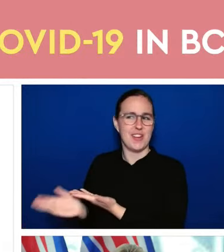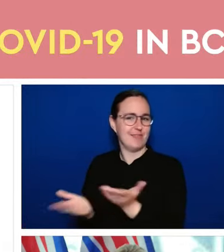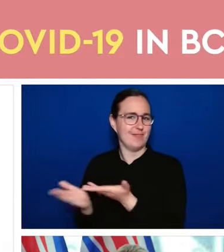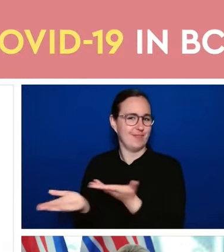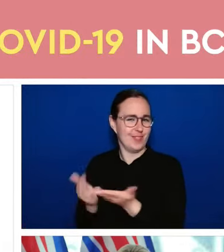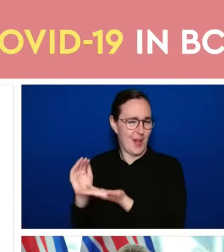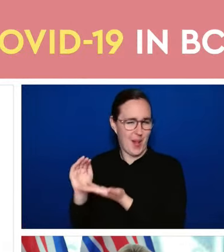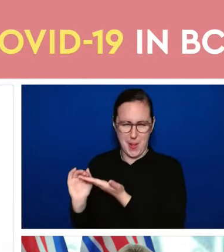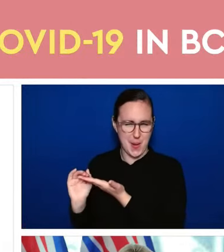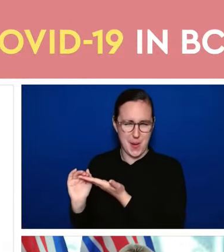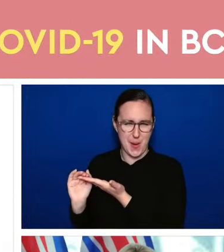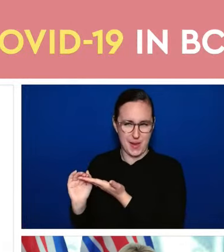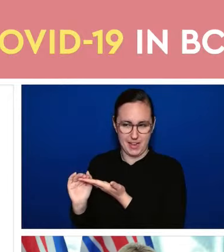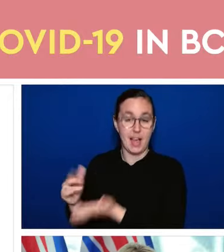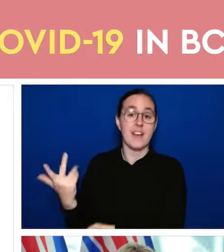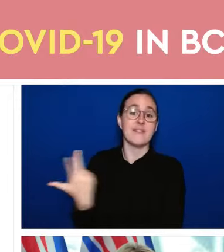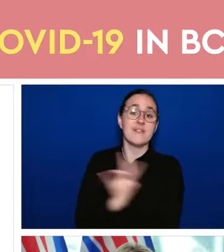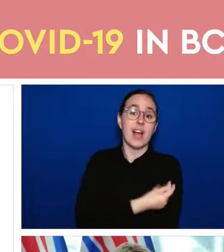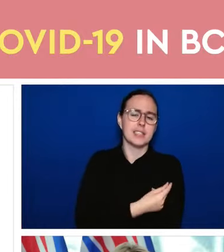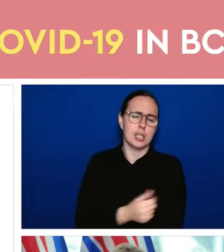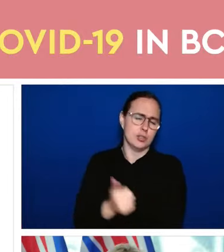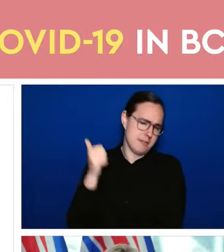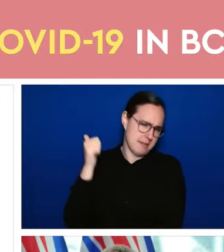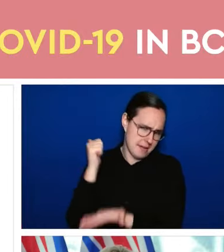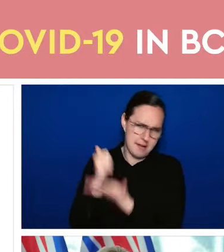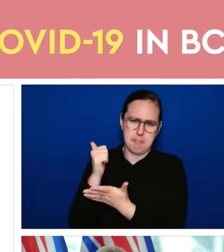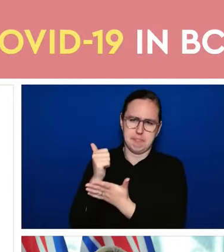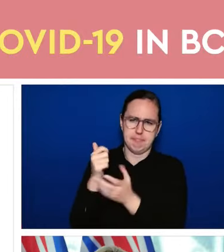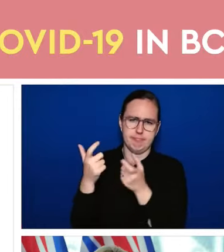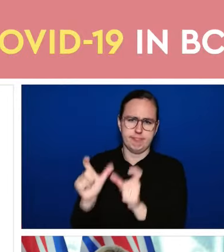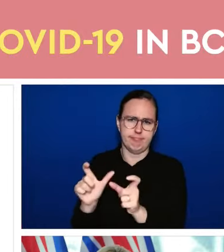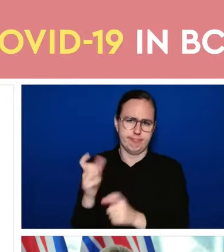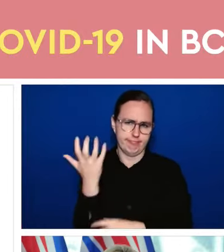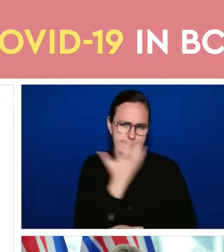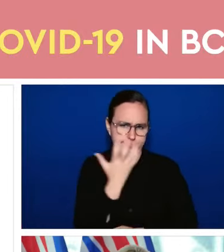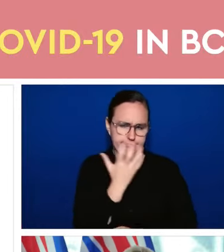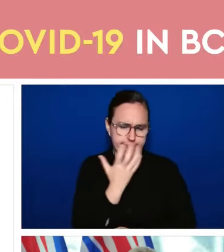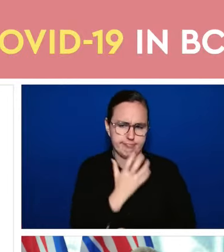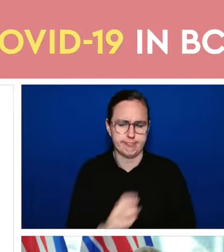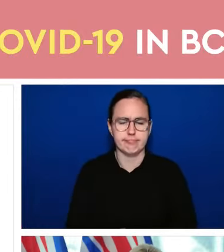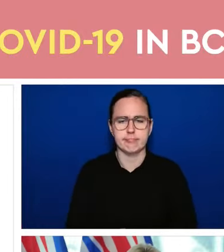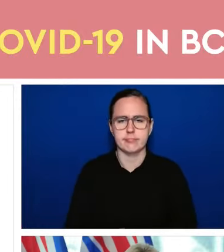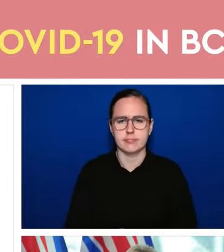that even more. This is a really